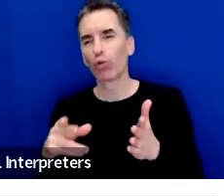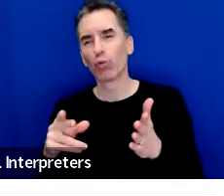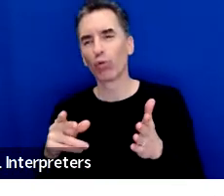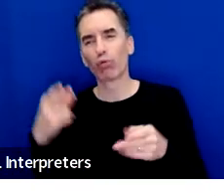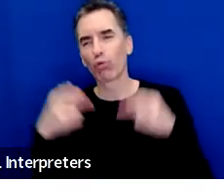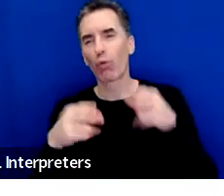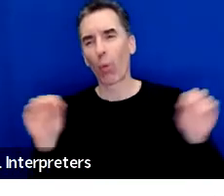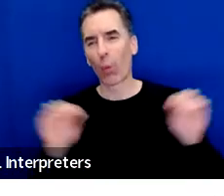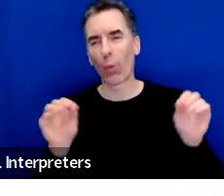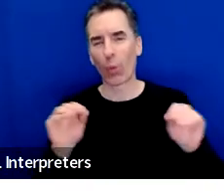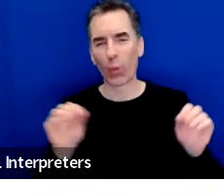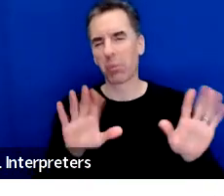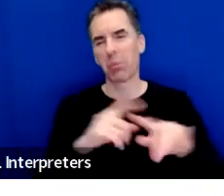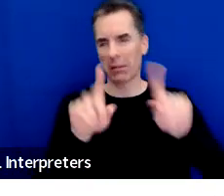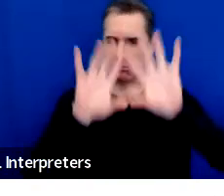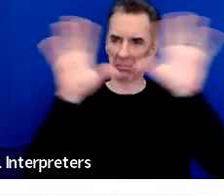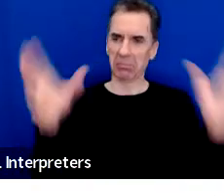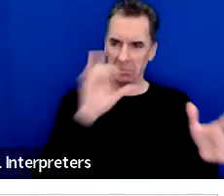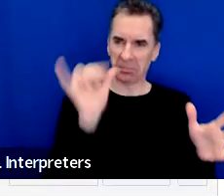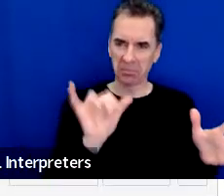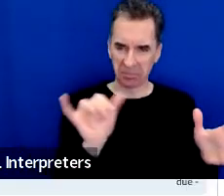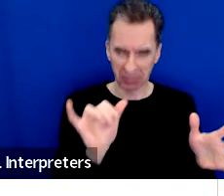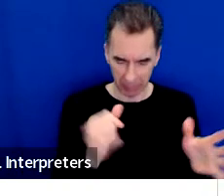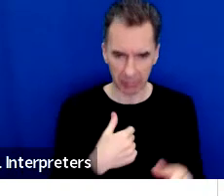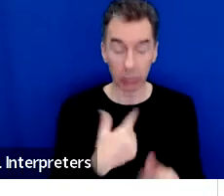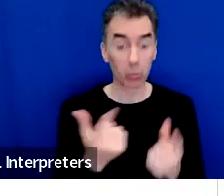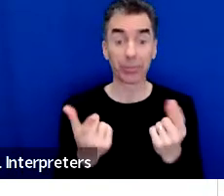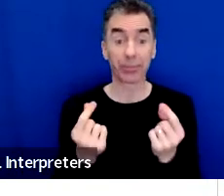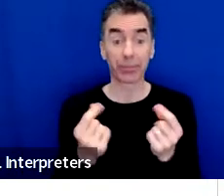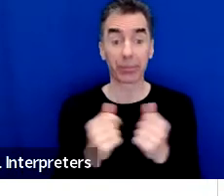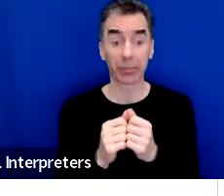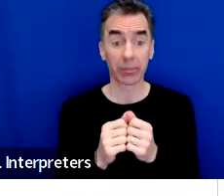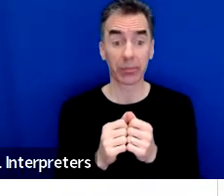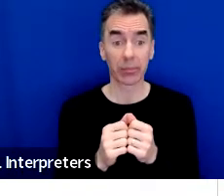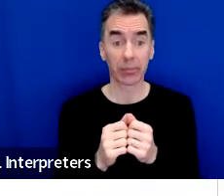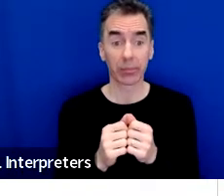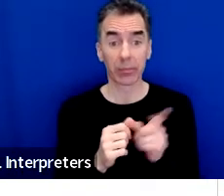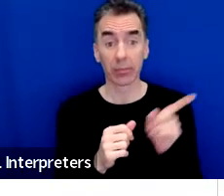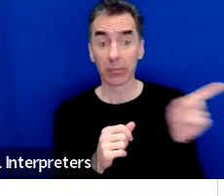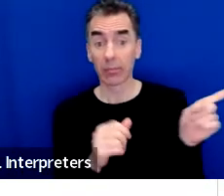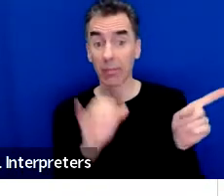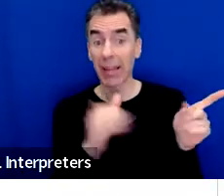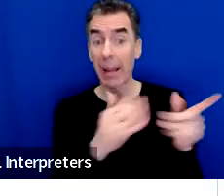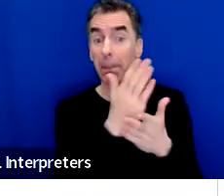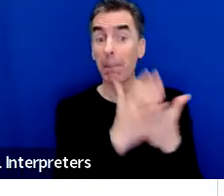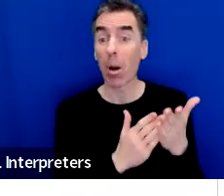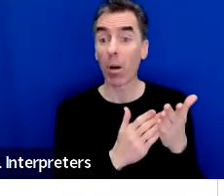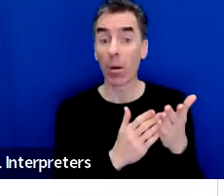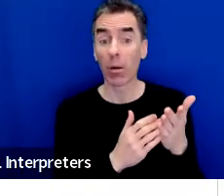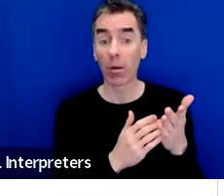So what I did here is just this part right here was just written by us